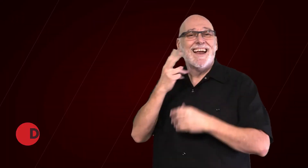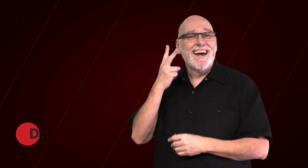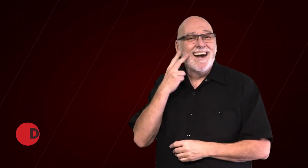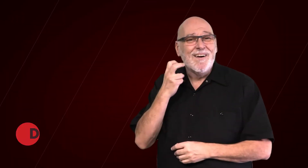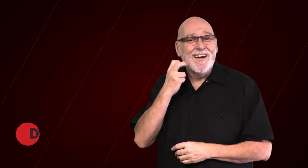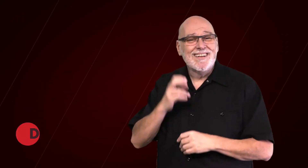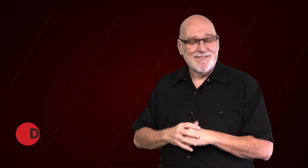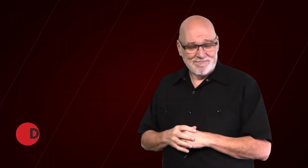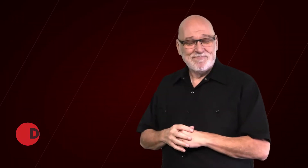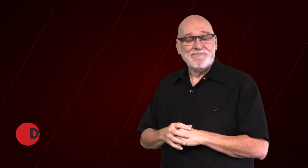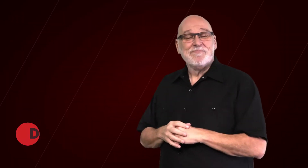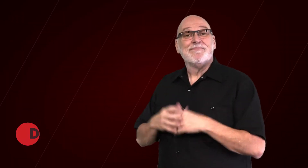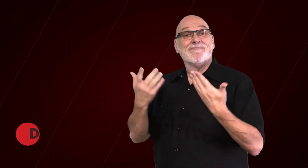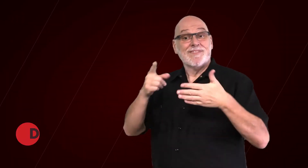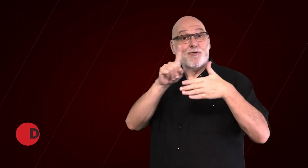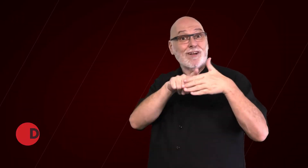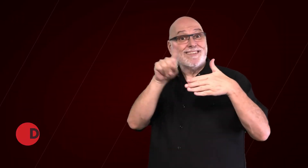[Anselmo]: Thanks Nicole.